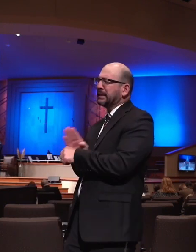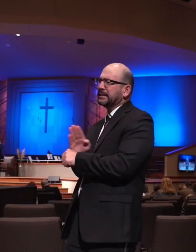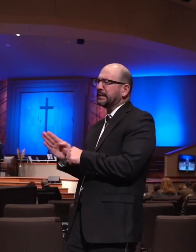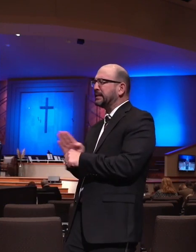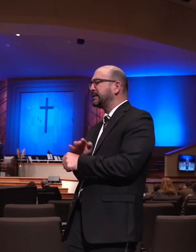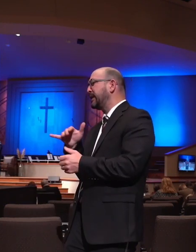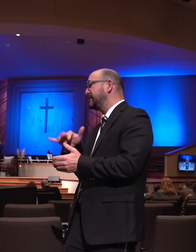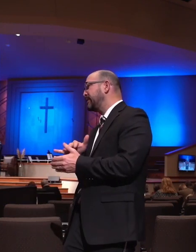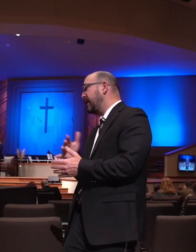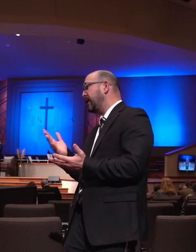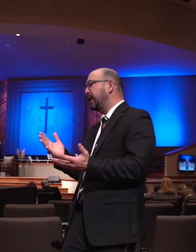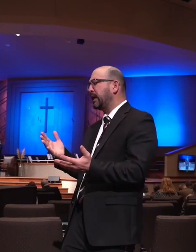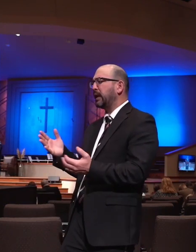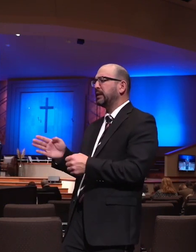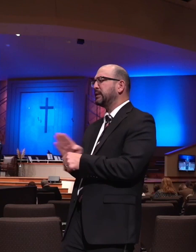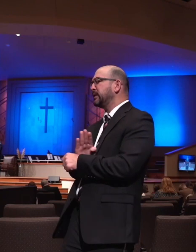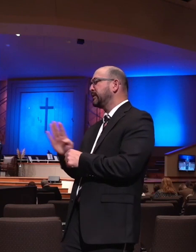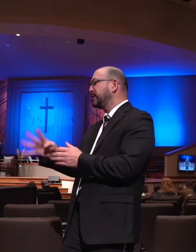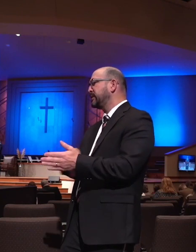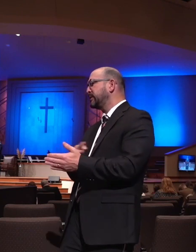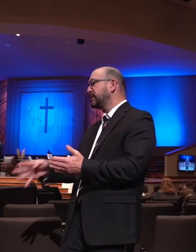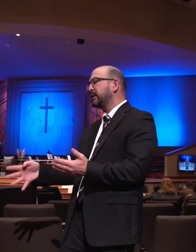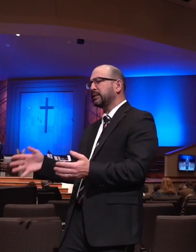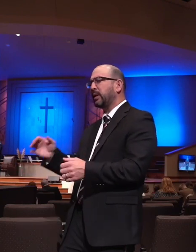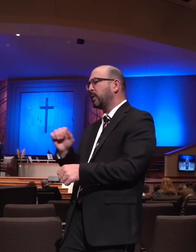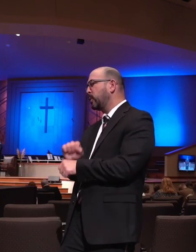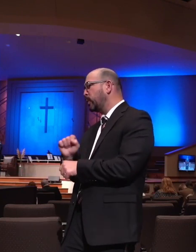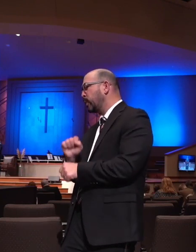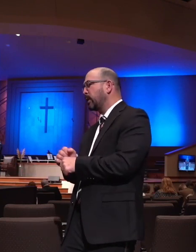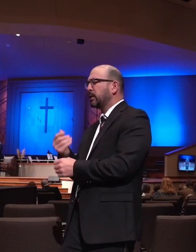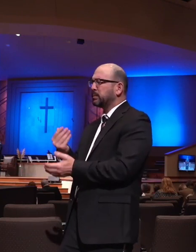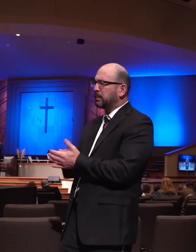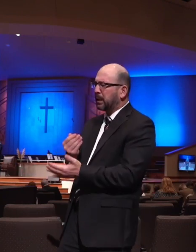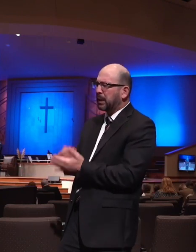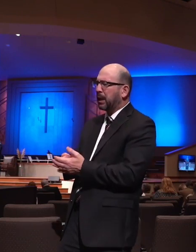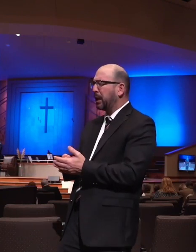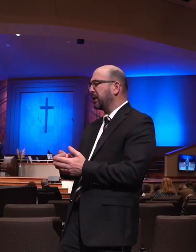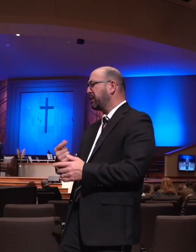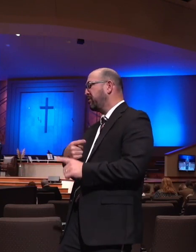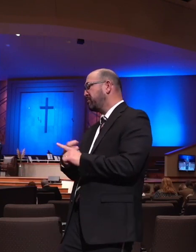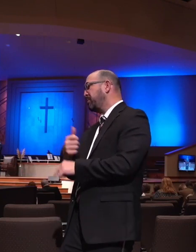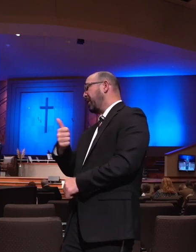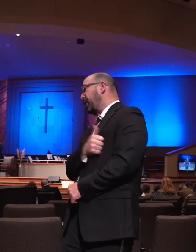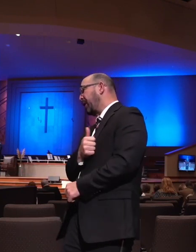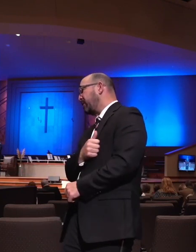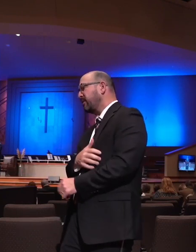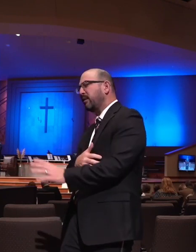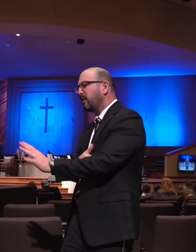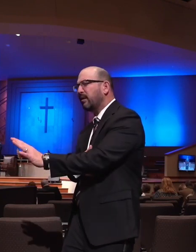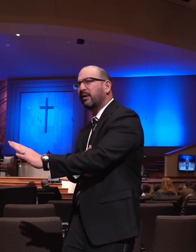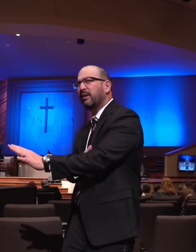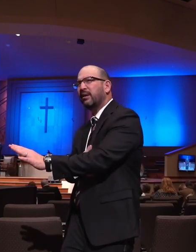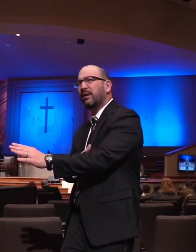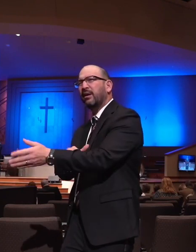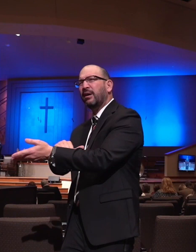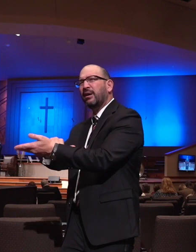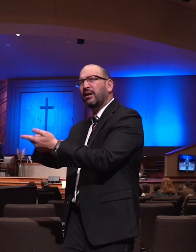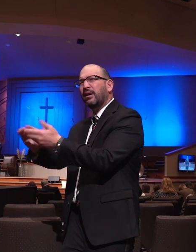this we got I'm just a college student this isn't my home I'm from Canada you know no no no no no no let the obstacles actually be